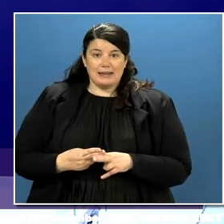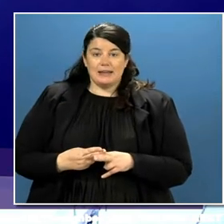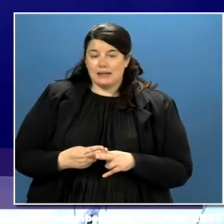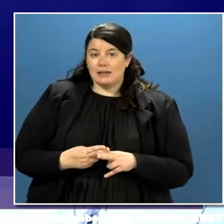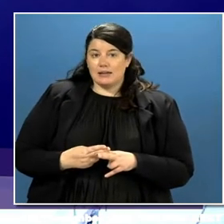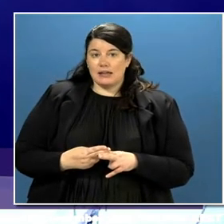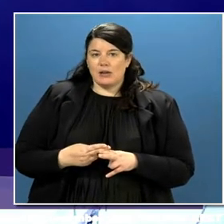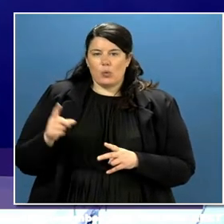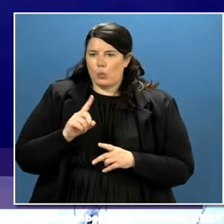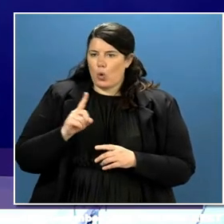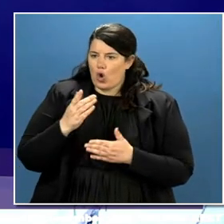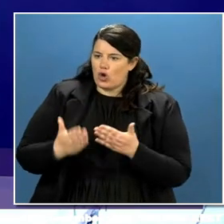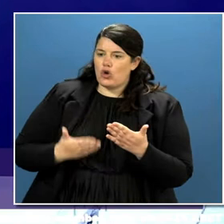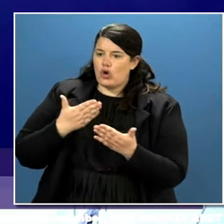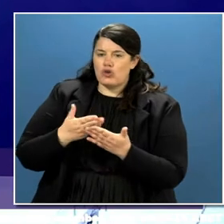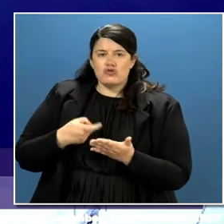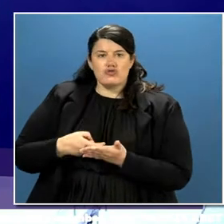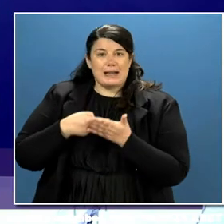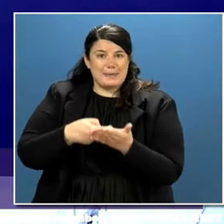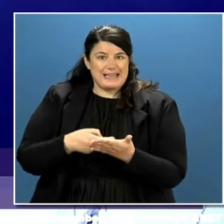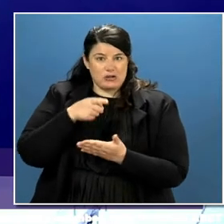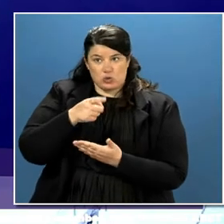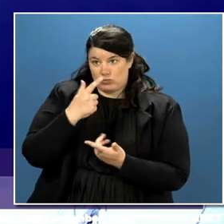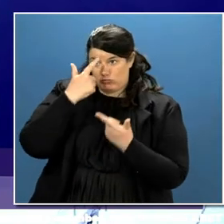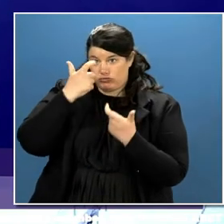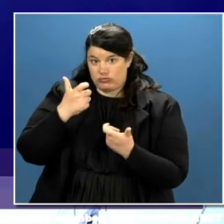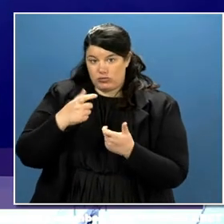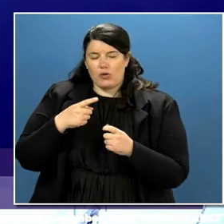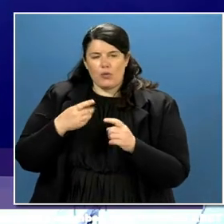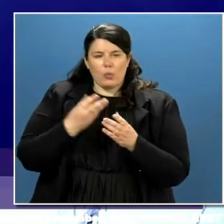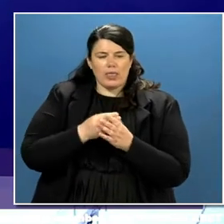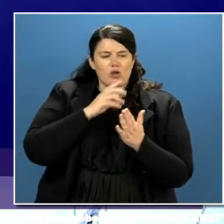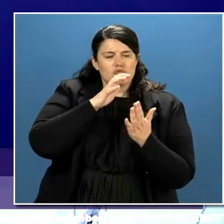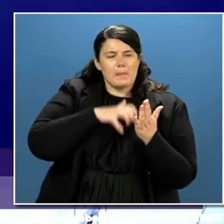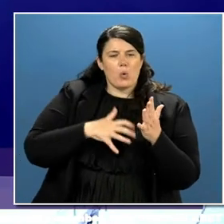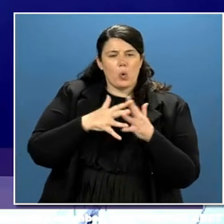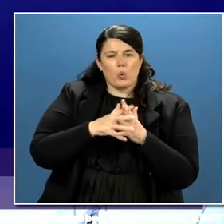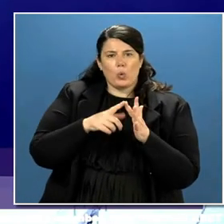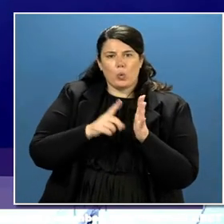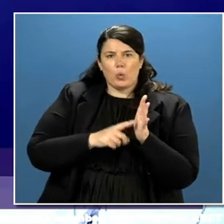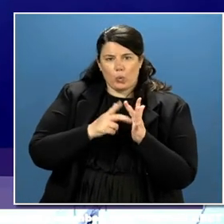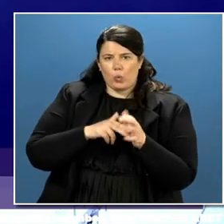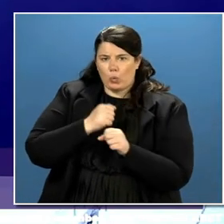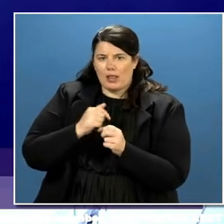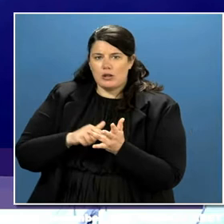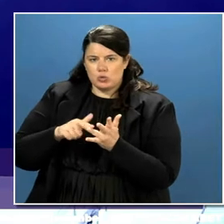recommendations in the Willing to Work and some additional ones that you've got, where have we got to start, because I suspect governments are looking for